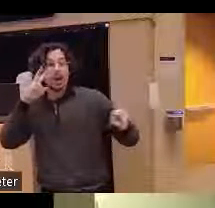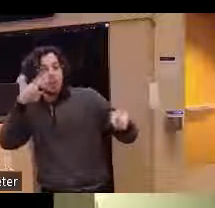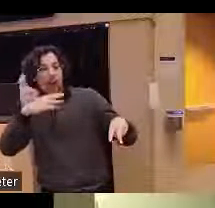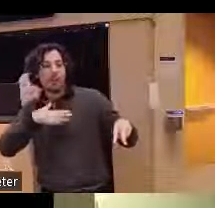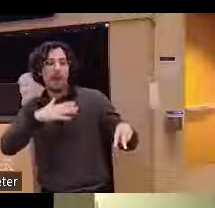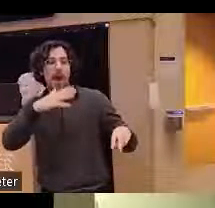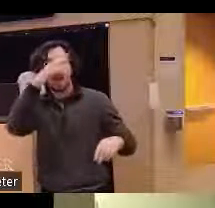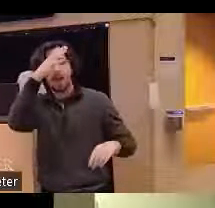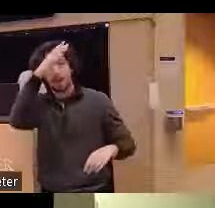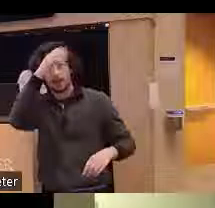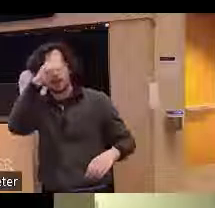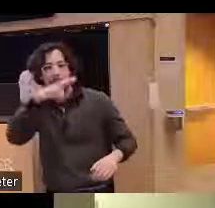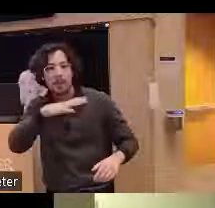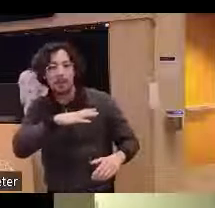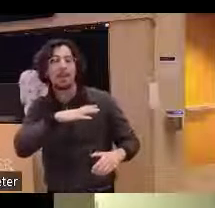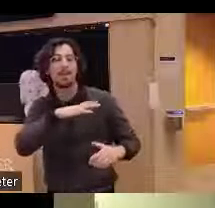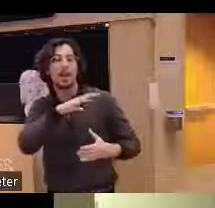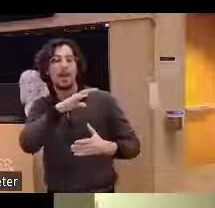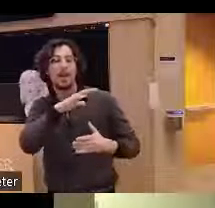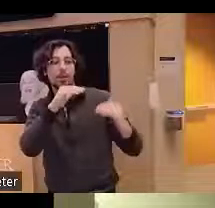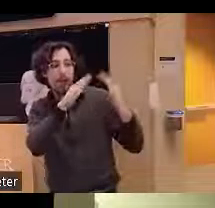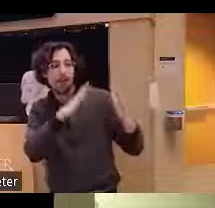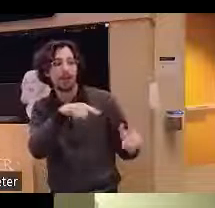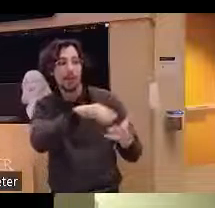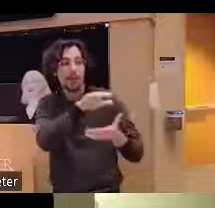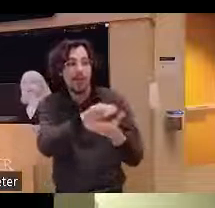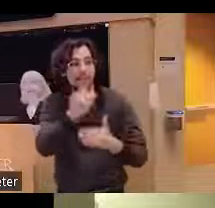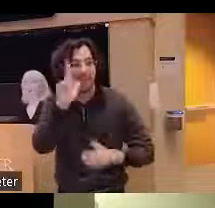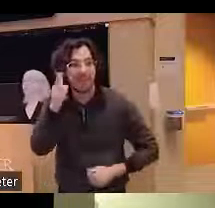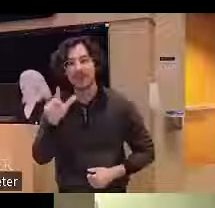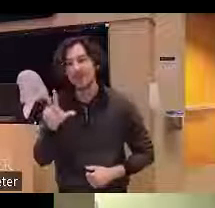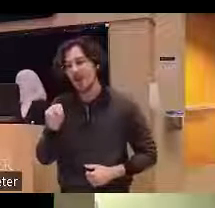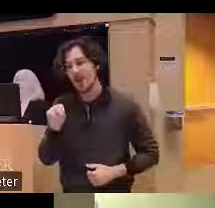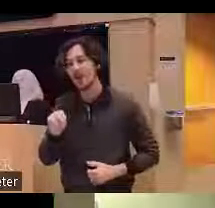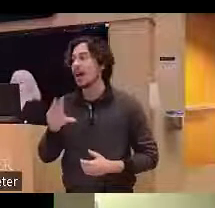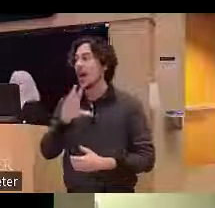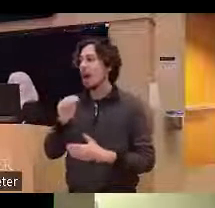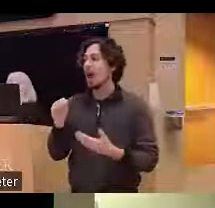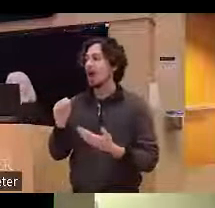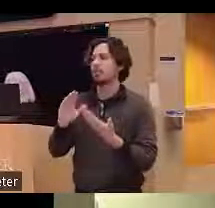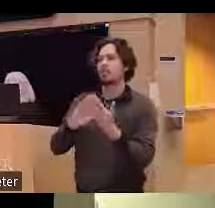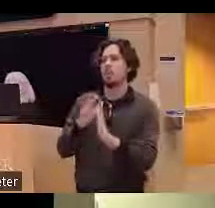married that children later and I'll also say that being wanted is a bit of a protective Factor so I